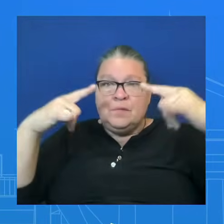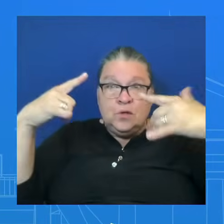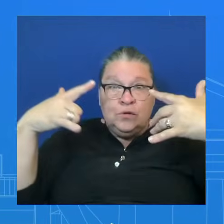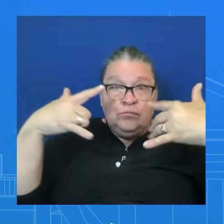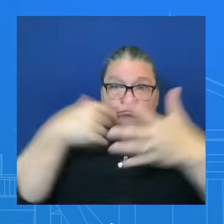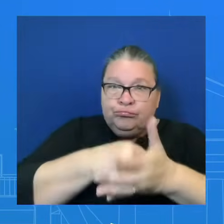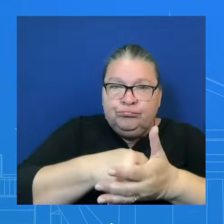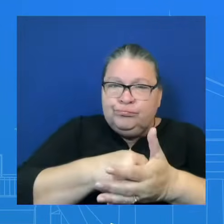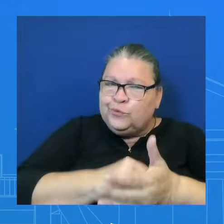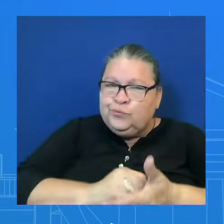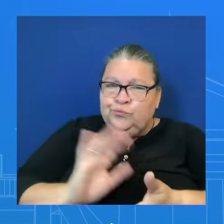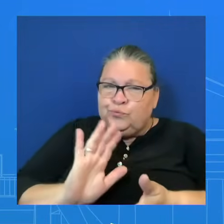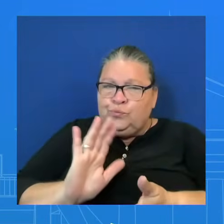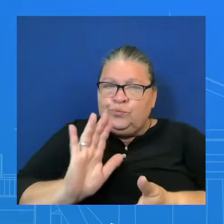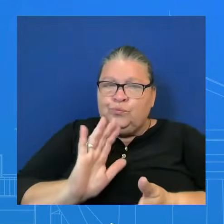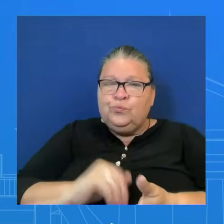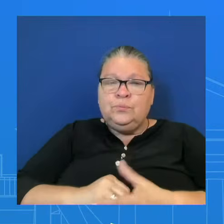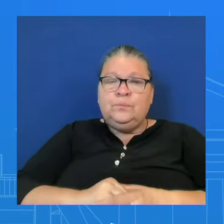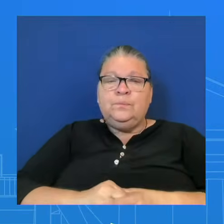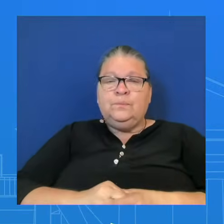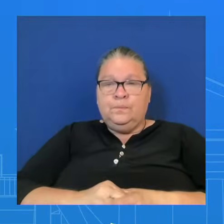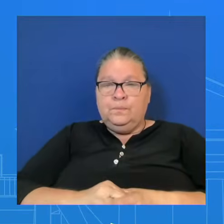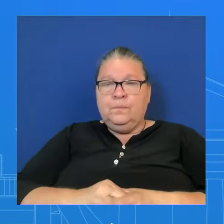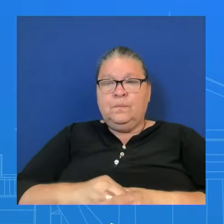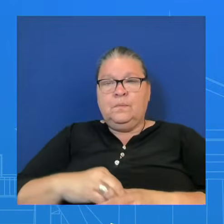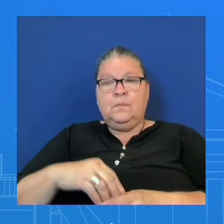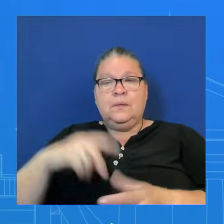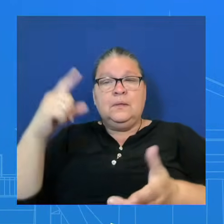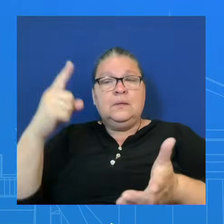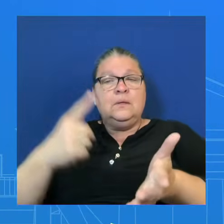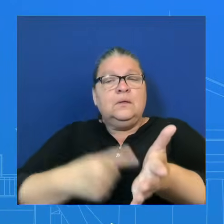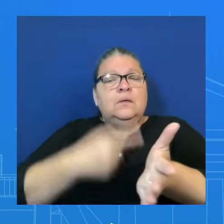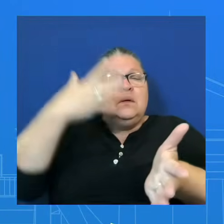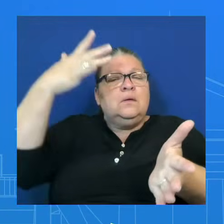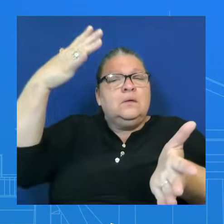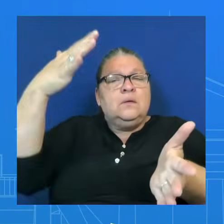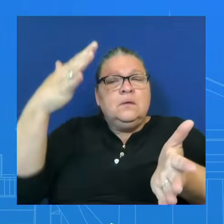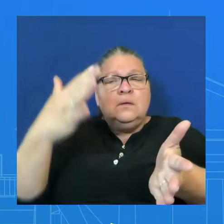that happen from time to time where private aircraft wander into secure airspace,